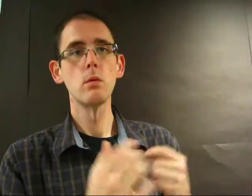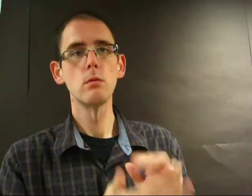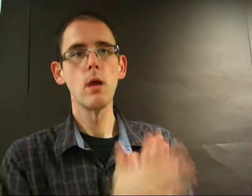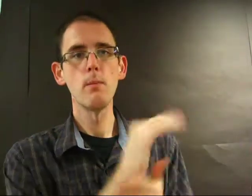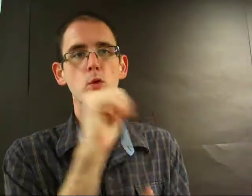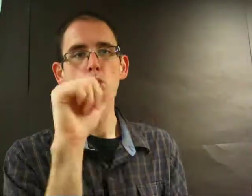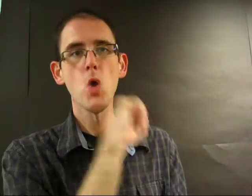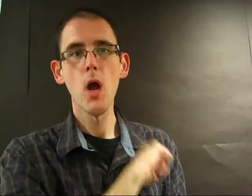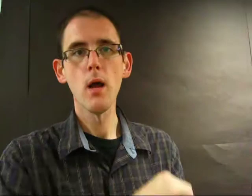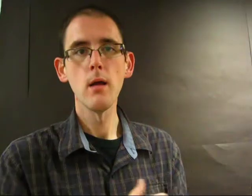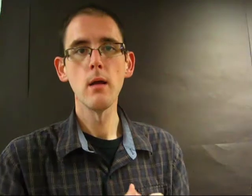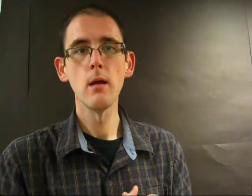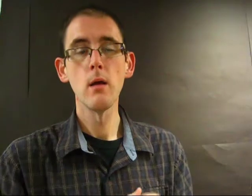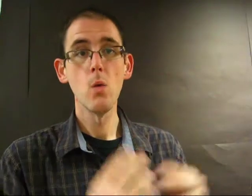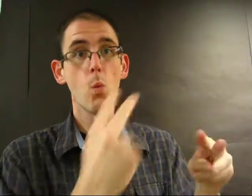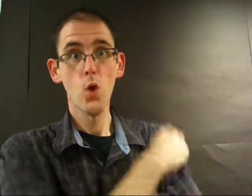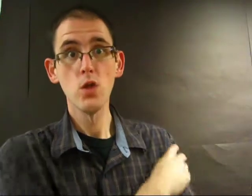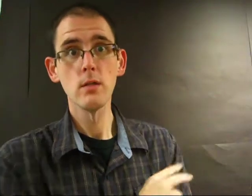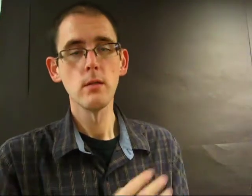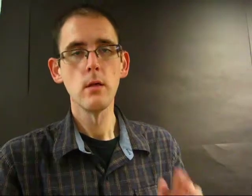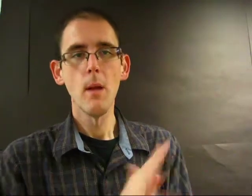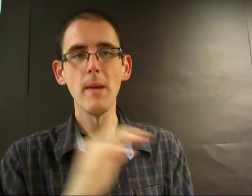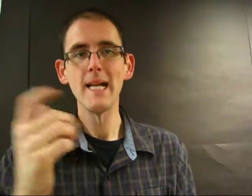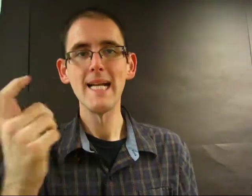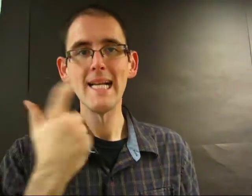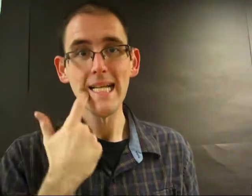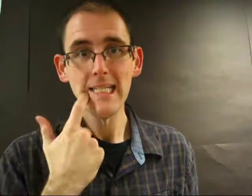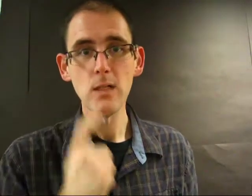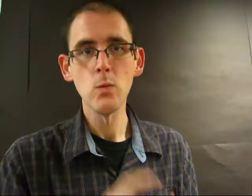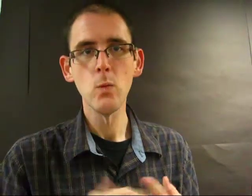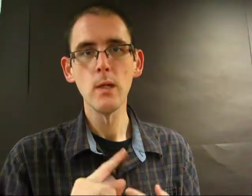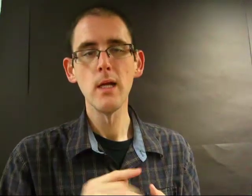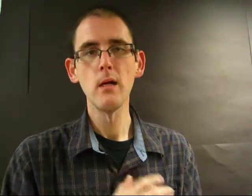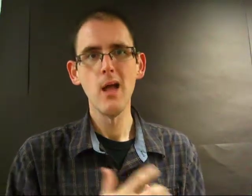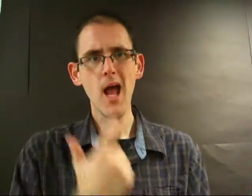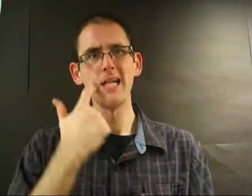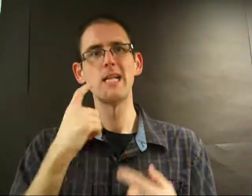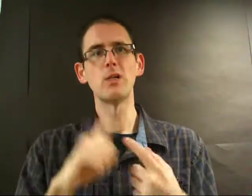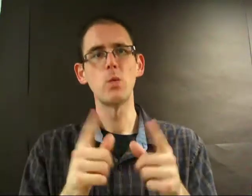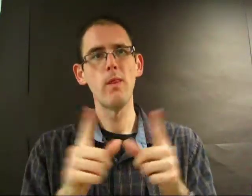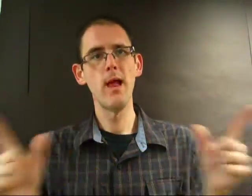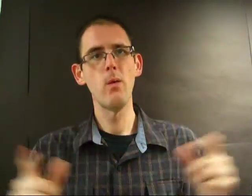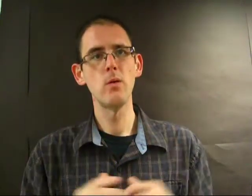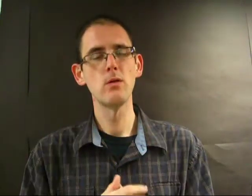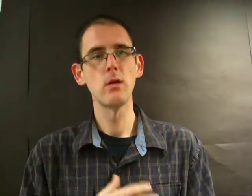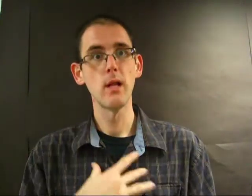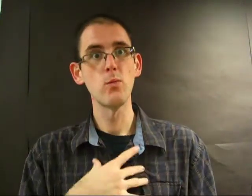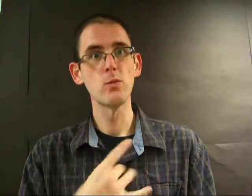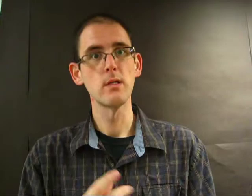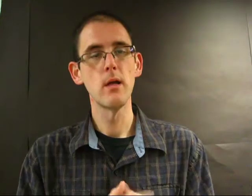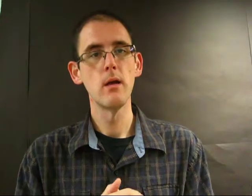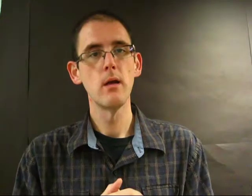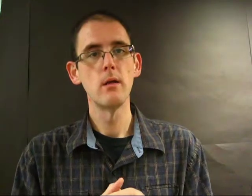... and the aliens become drunk! Worse: They get addicted. Addicted to language! That's interesting.